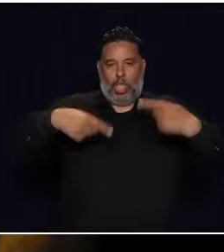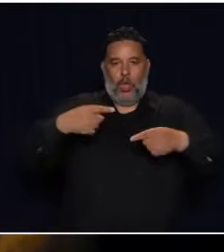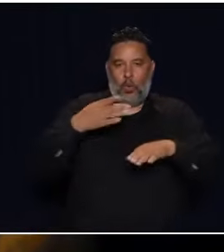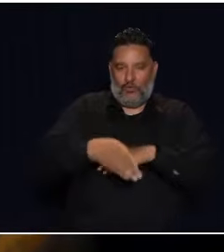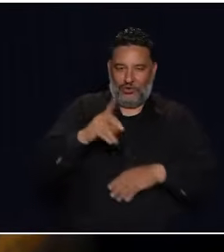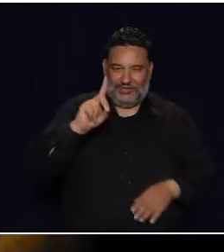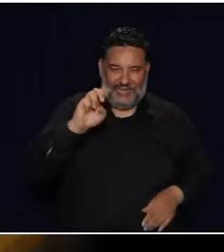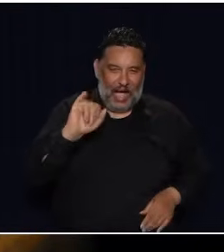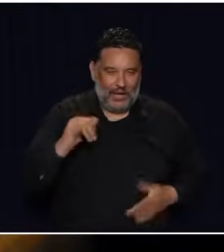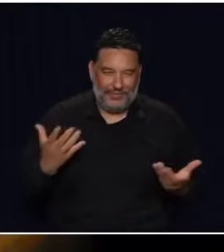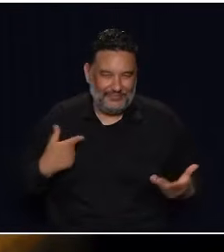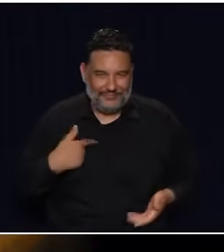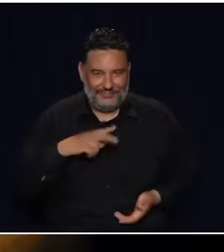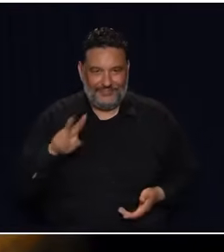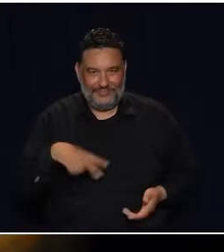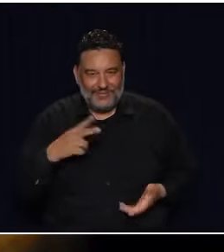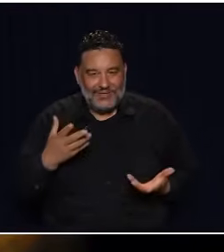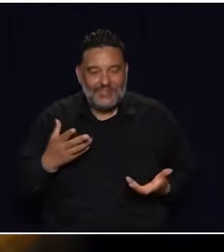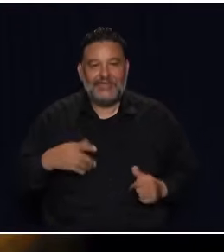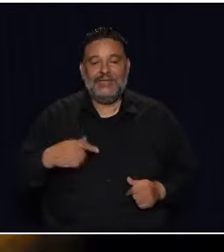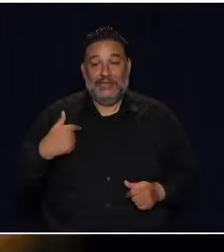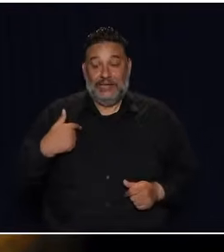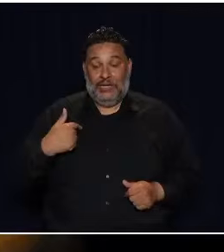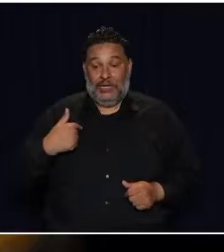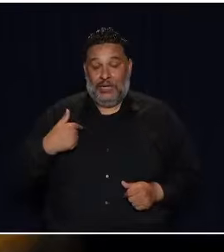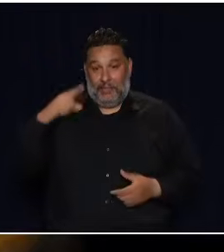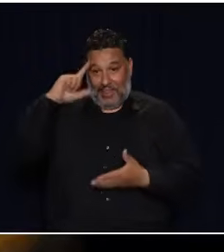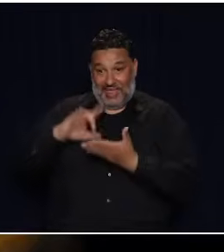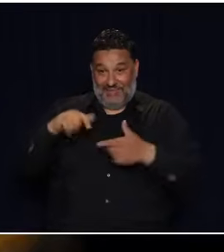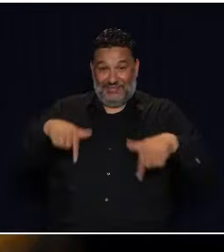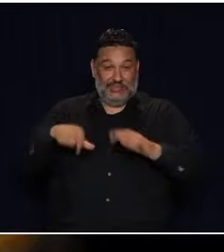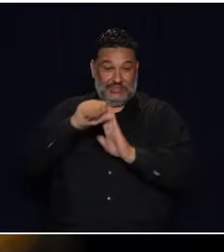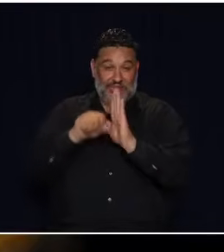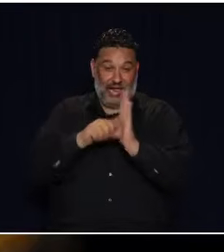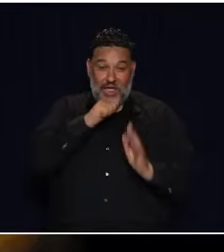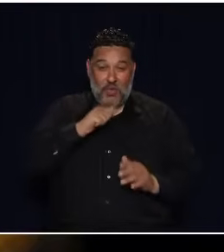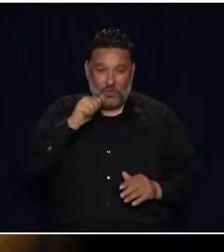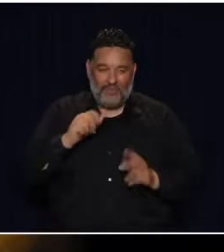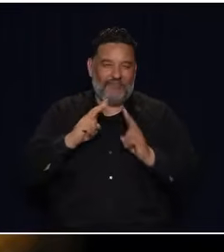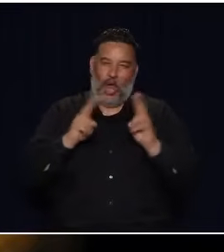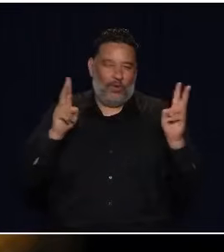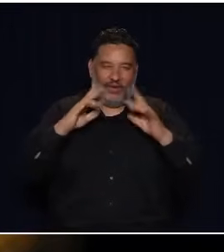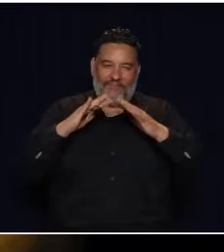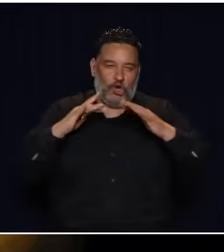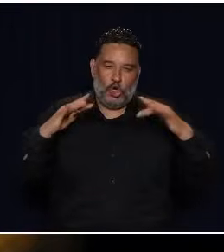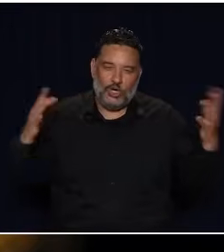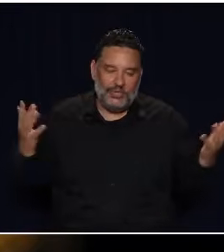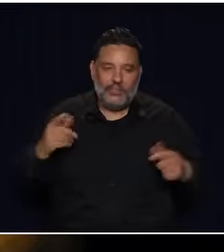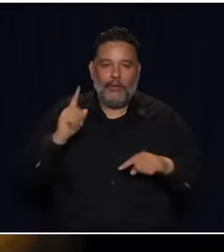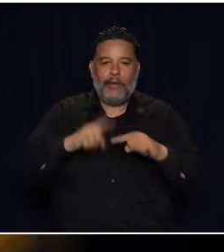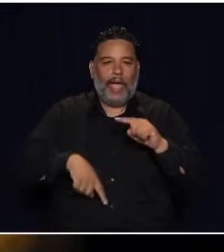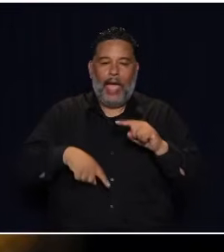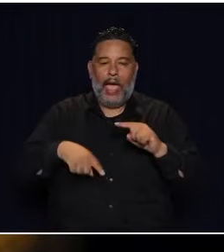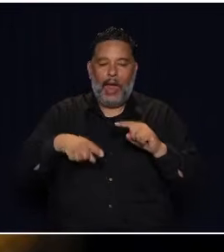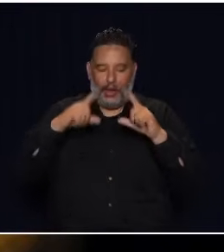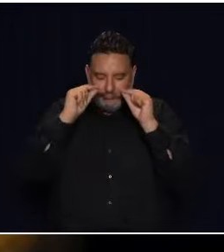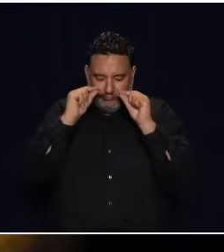SUPERINTENDENT AND STATE TREASURE HAVE BEEN BICKERING ALL